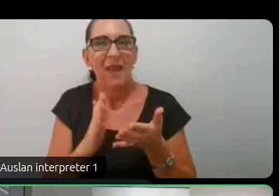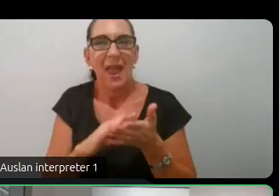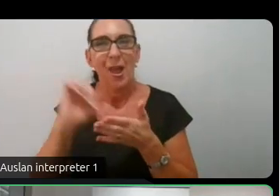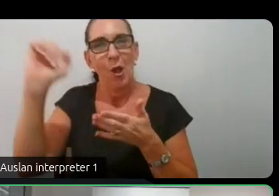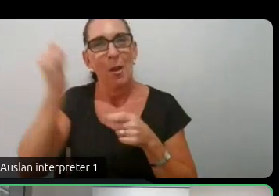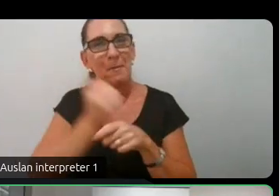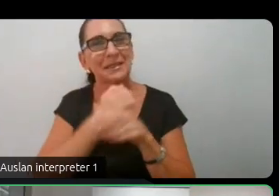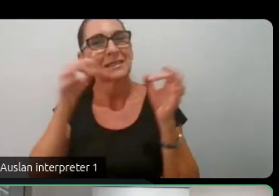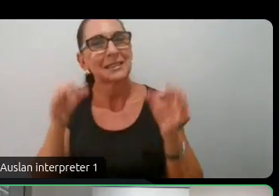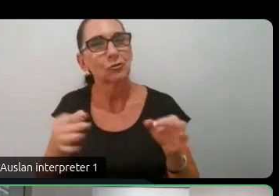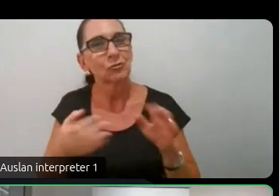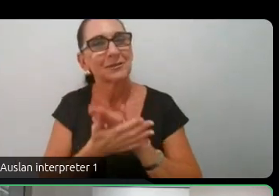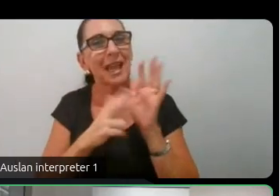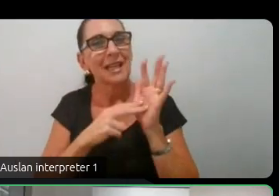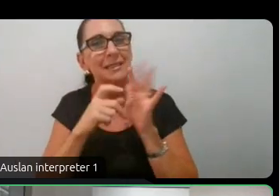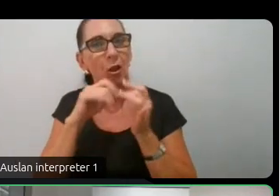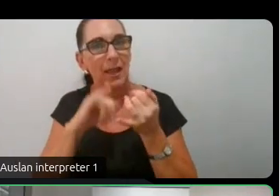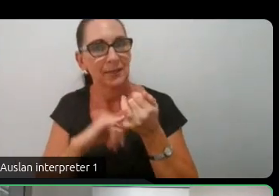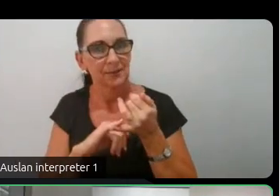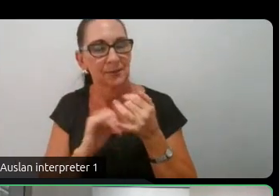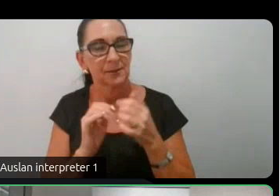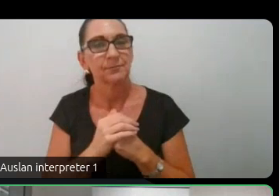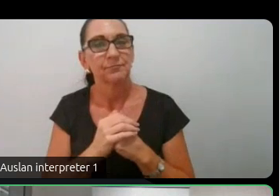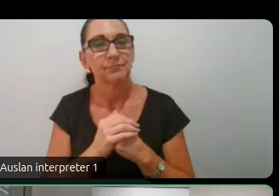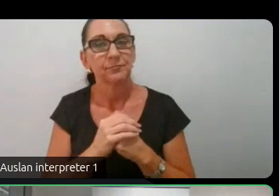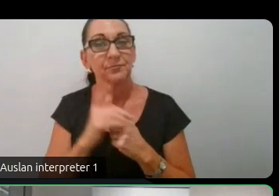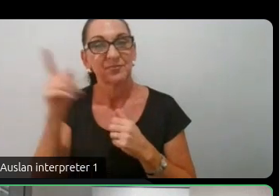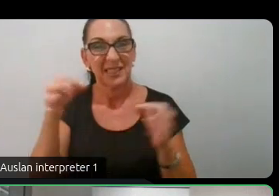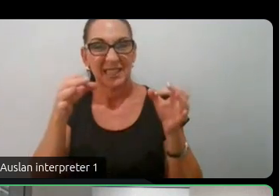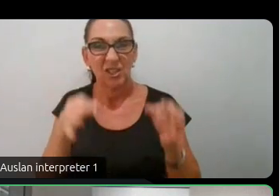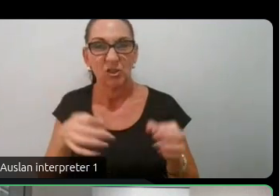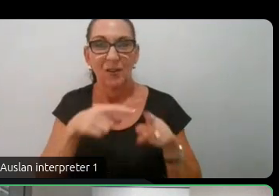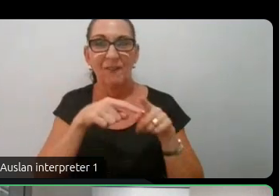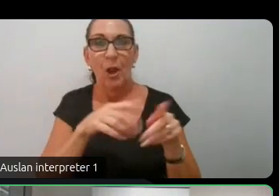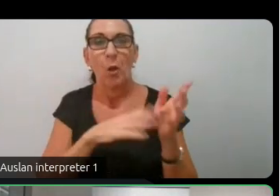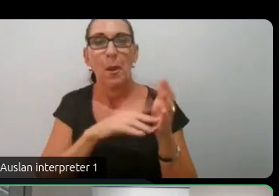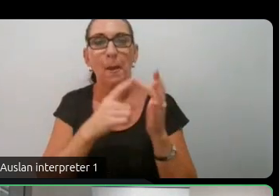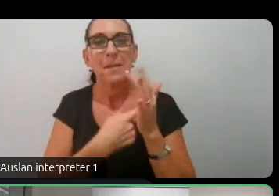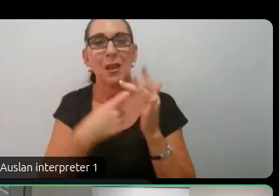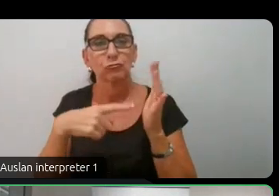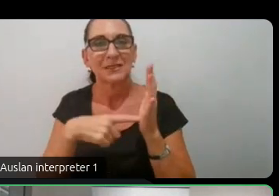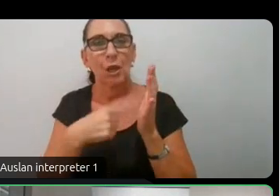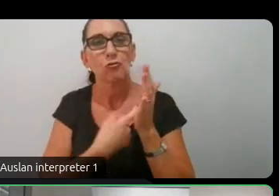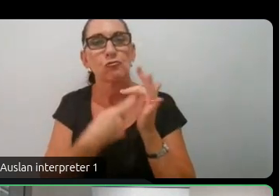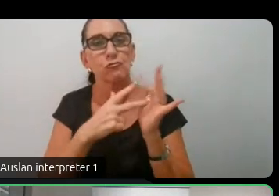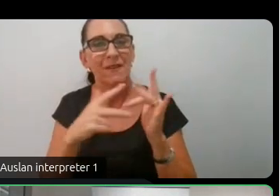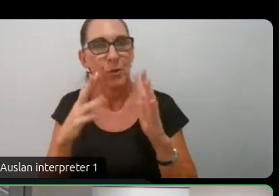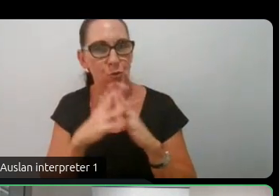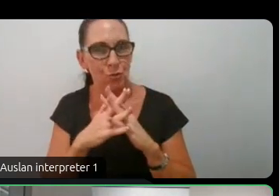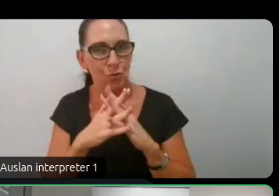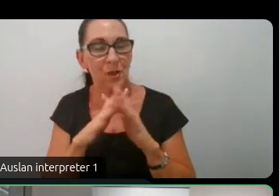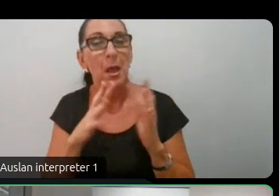the NDIS decisions are made on what's called a merits review basis. So what it will be is